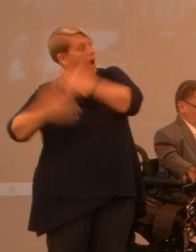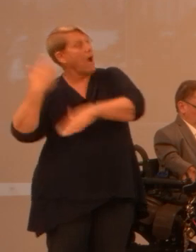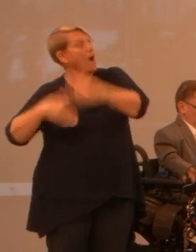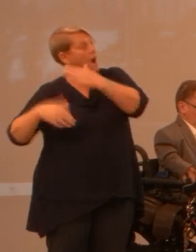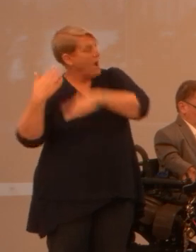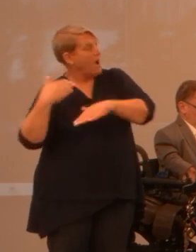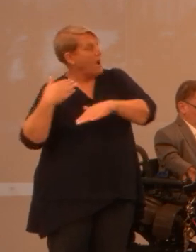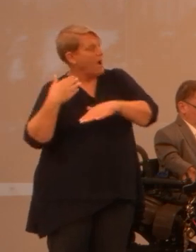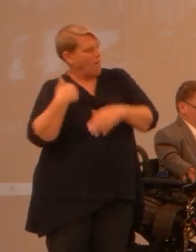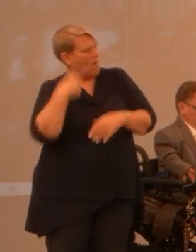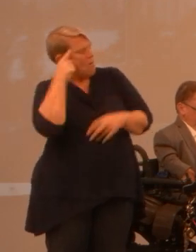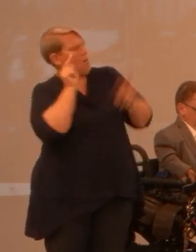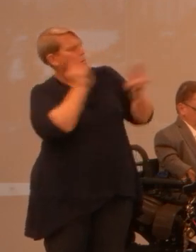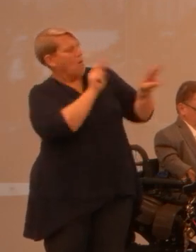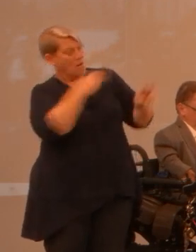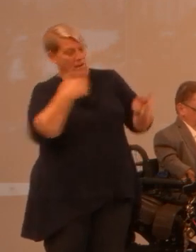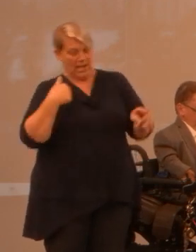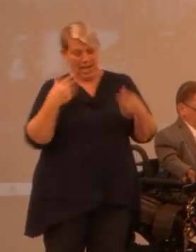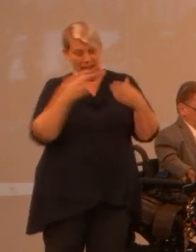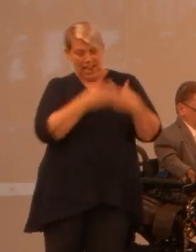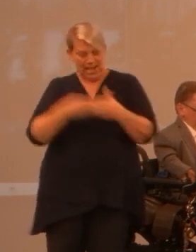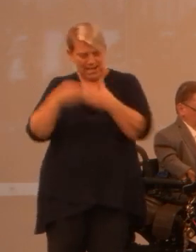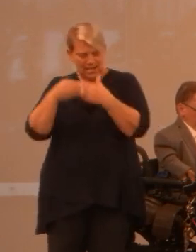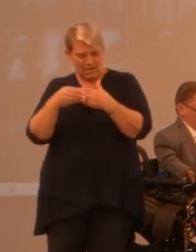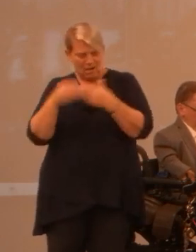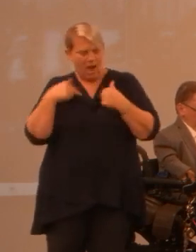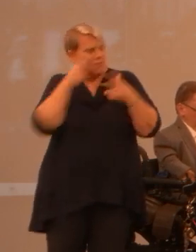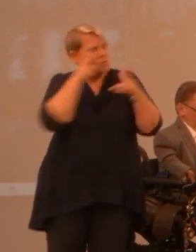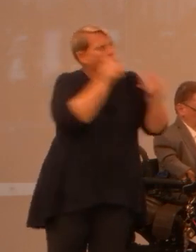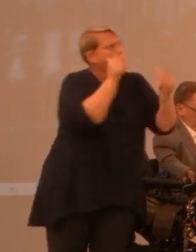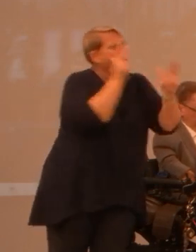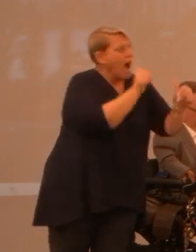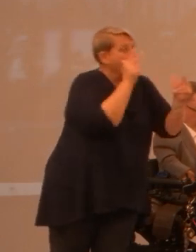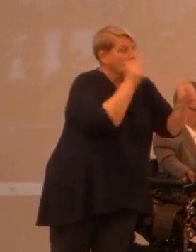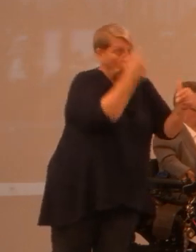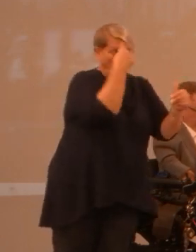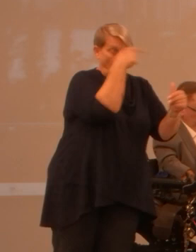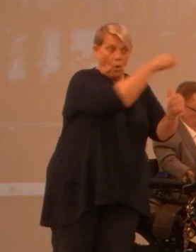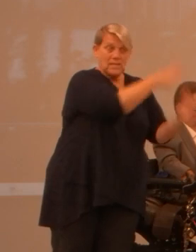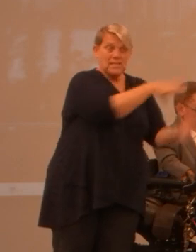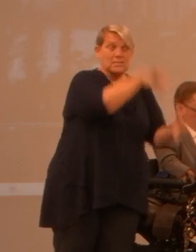for him, being the leader, he had to look after them. So what he did, he made his